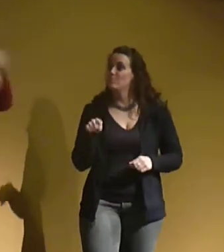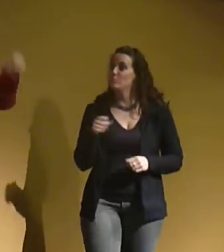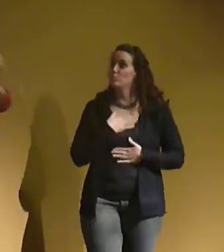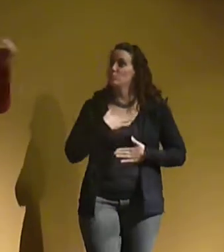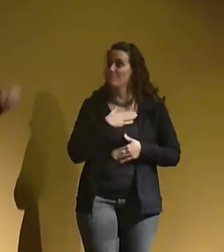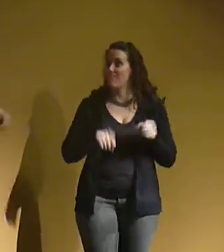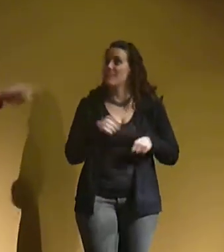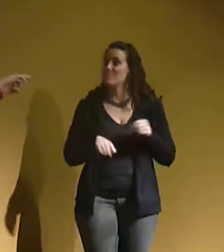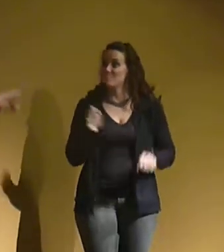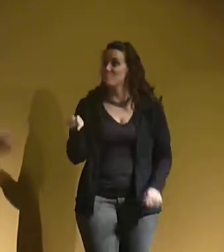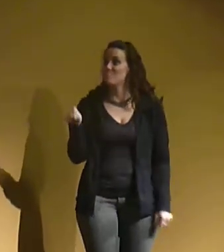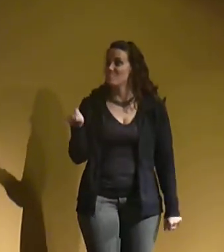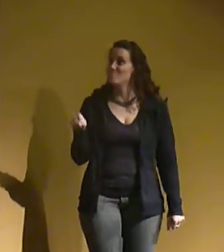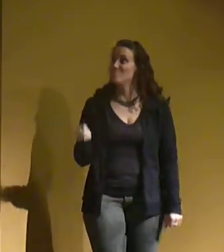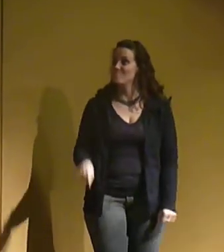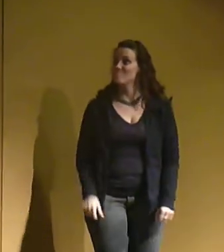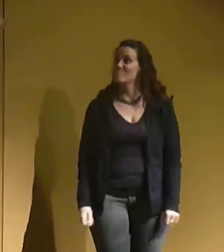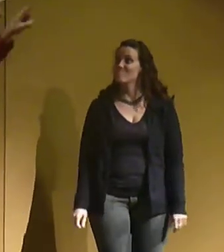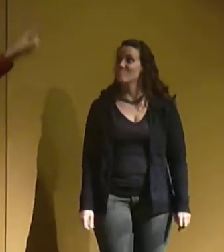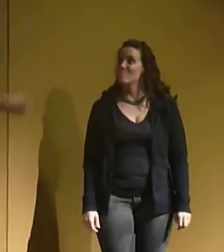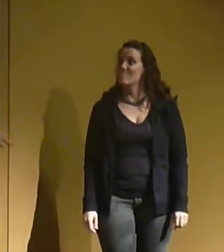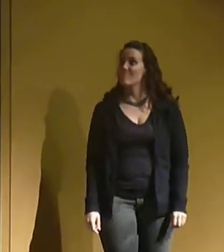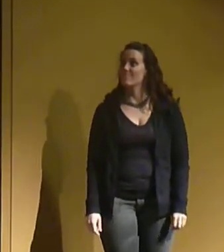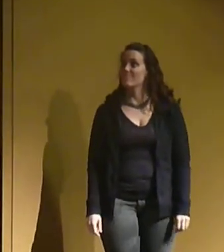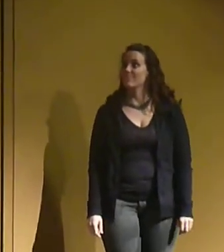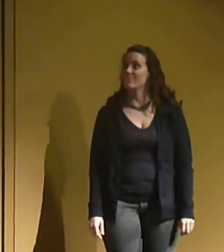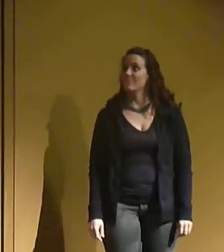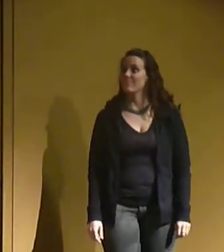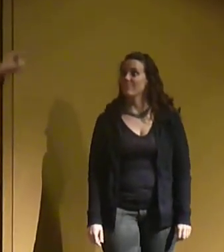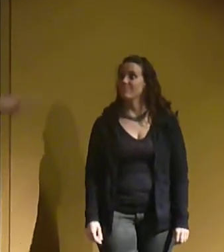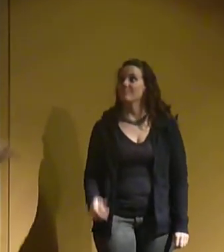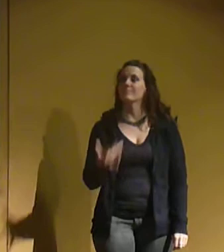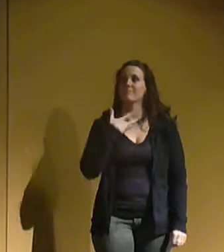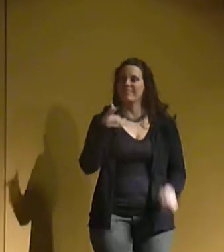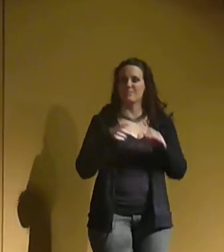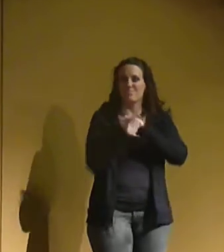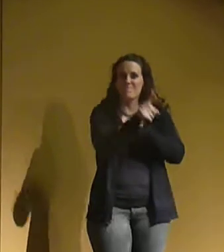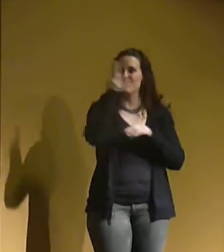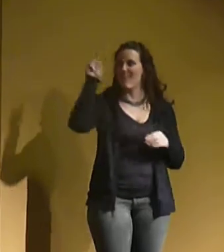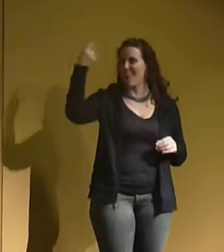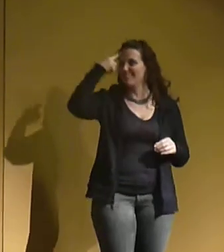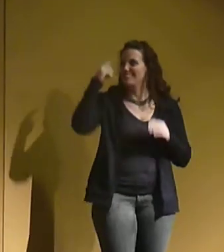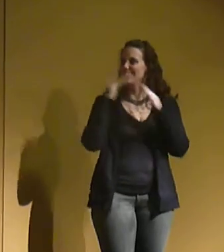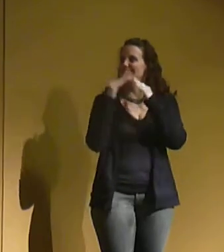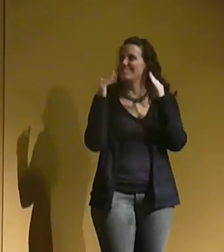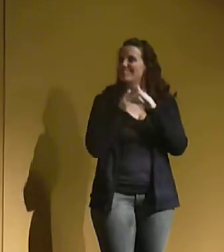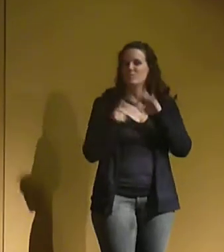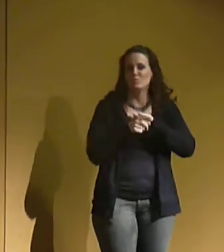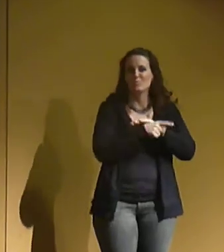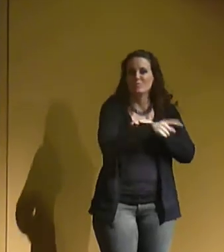Yes, I do enjoy biking. Where do you typically ride bike to? I typically ride through the city of Madison..